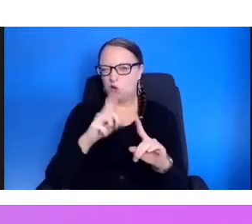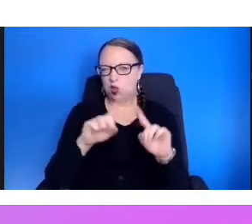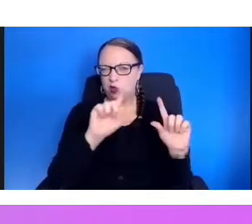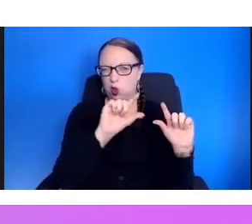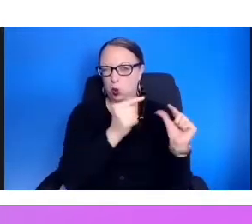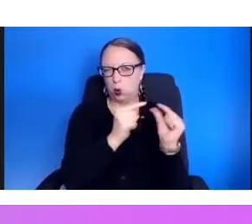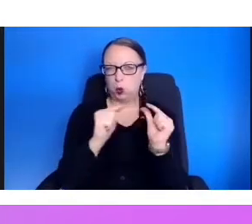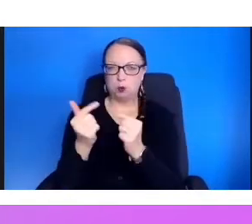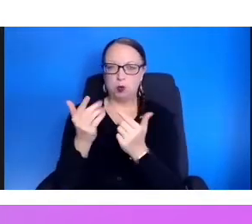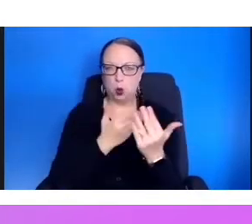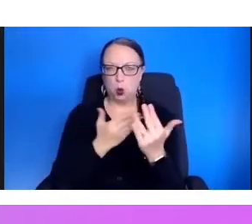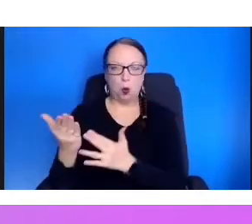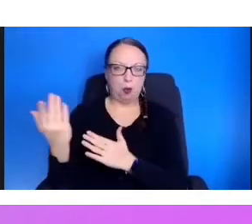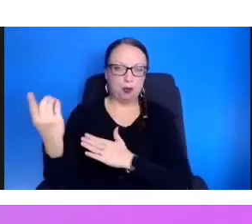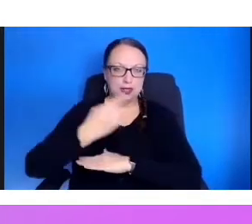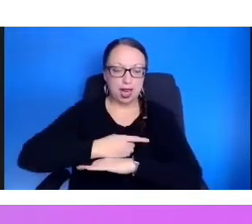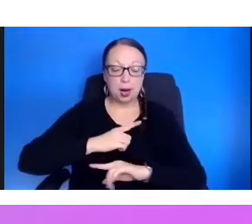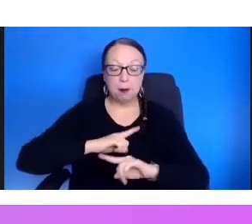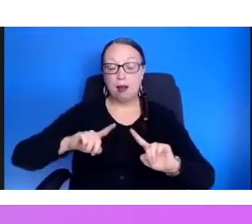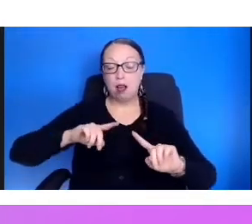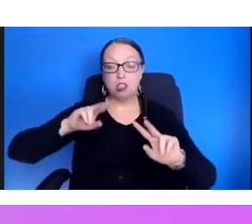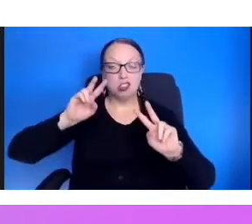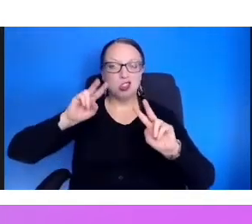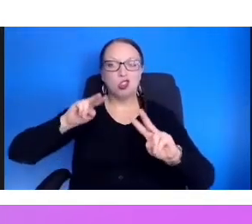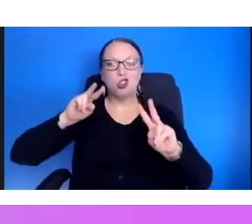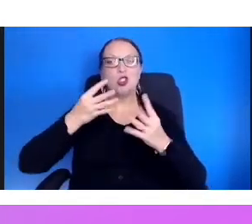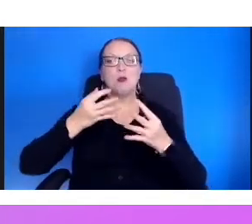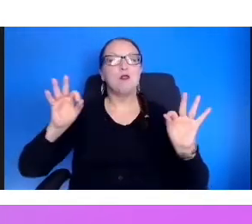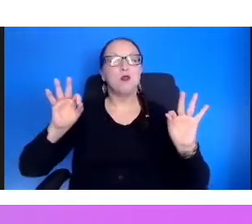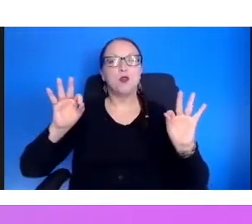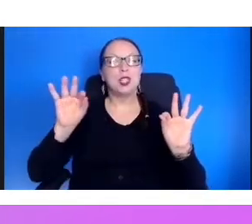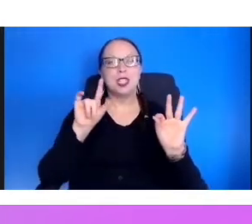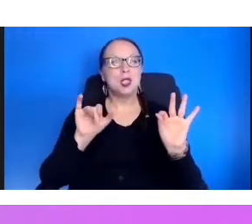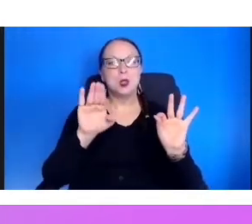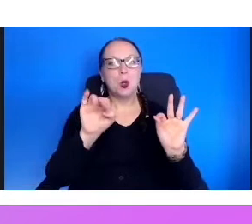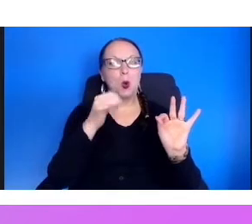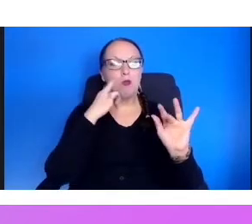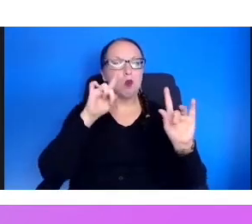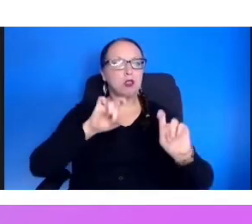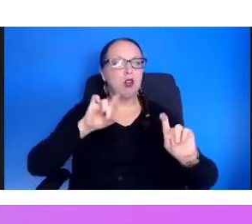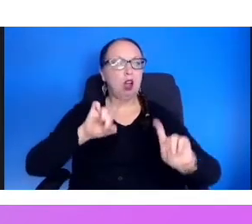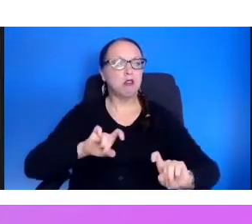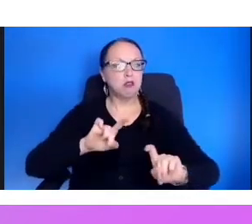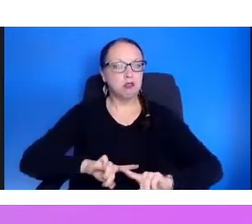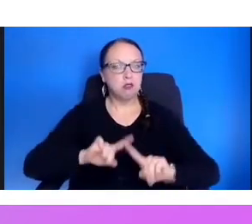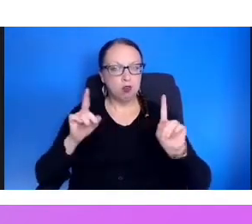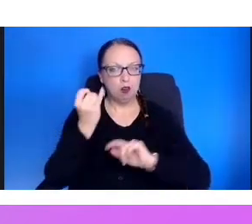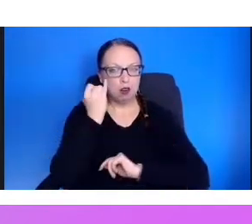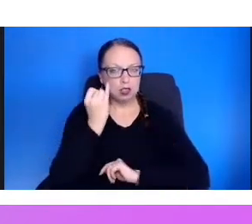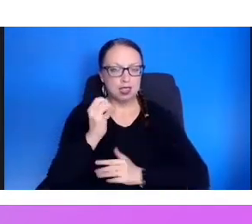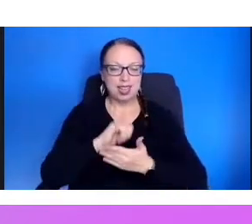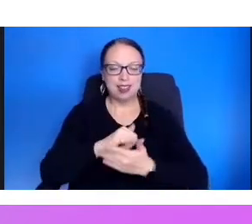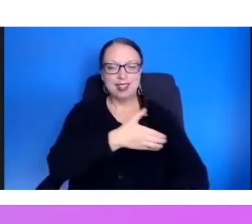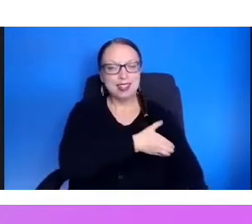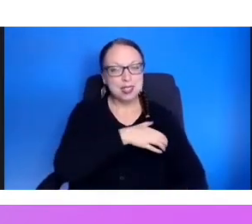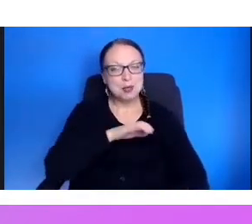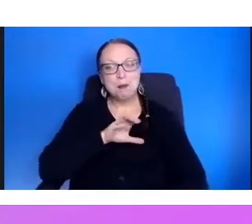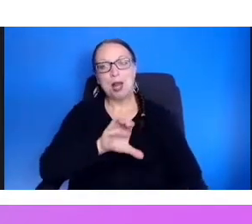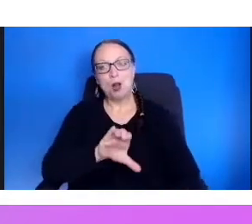Yeah it's a judgment free zone to test different ideas and it's incredibly empowering for people. Some of the challenges around co-design